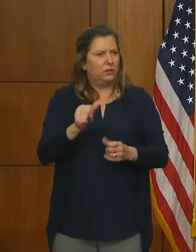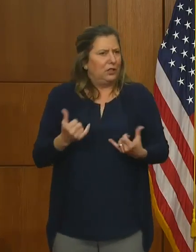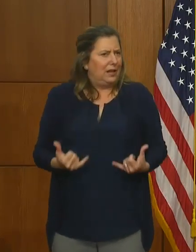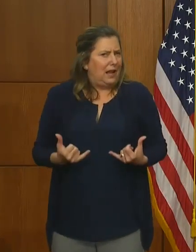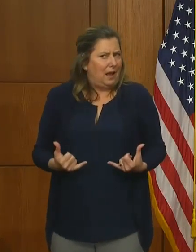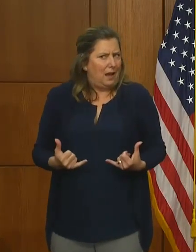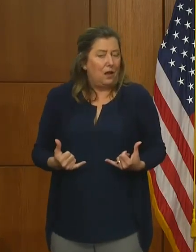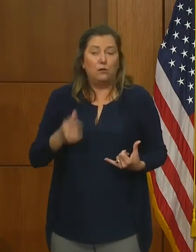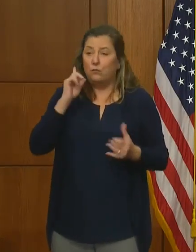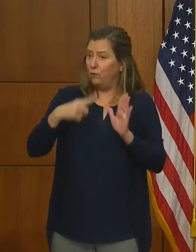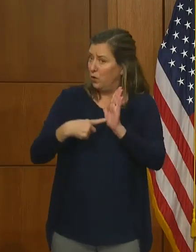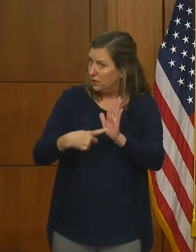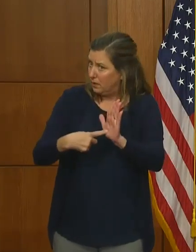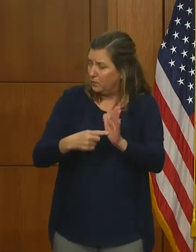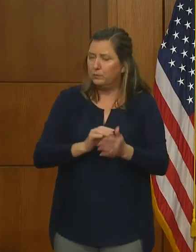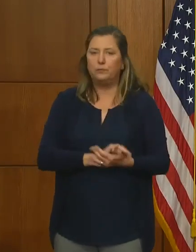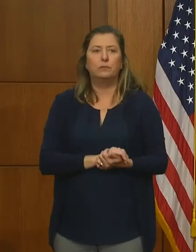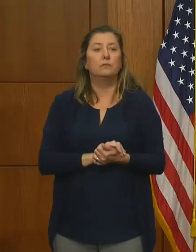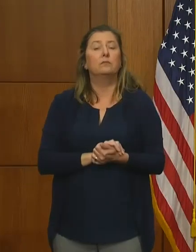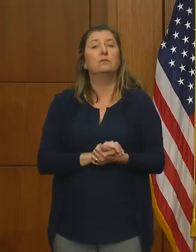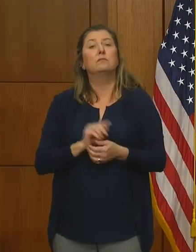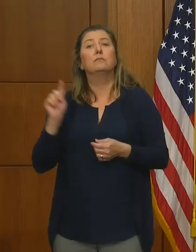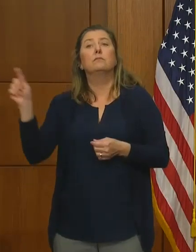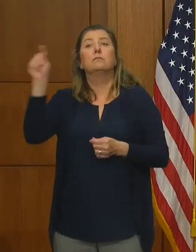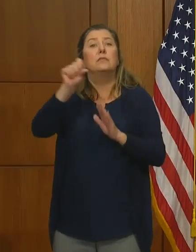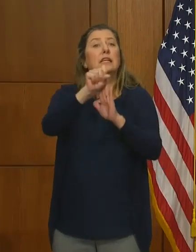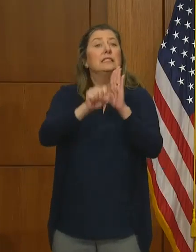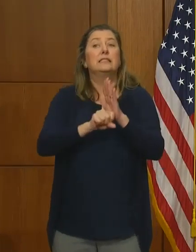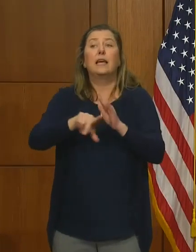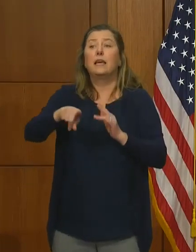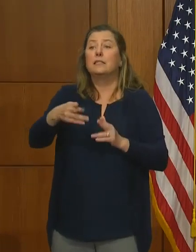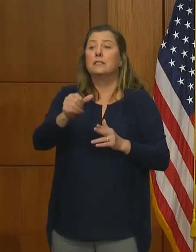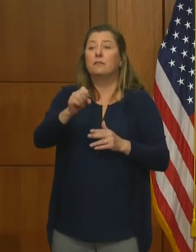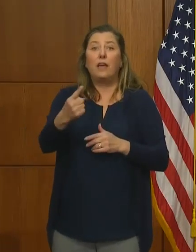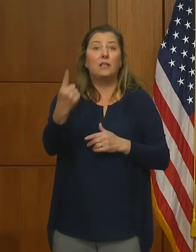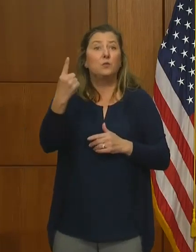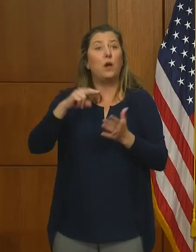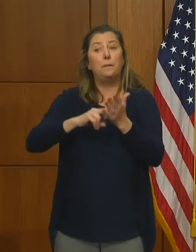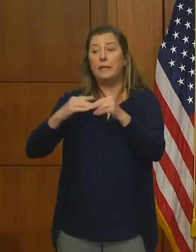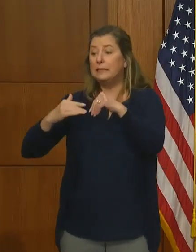LOOKS A LOT LIKE WHERE VIRGINIA